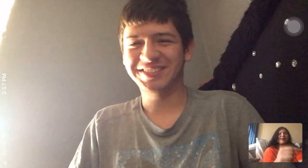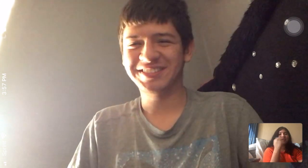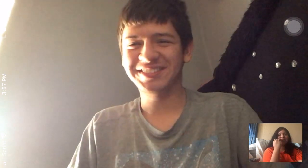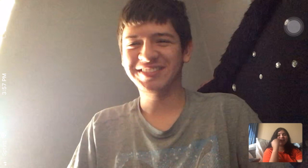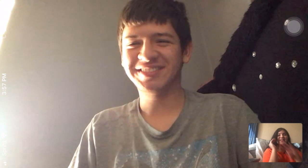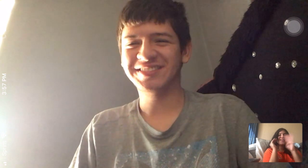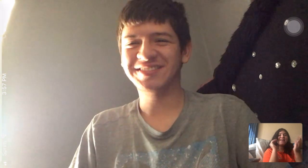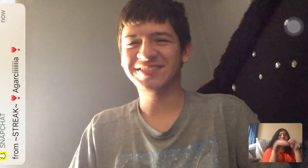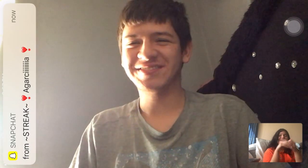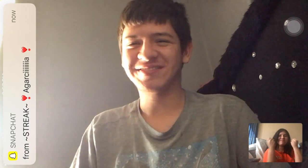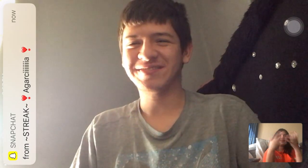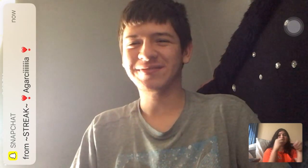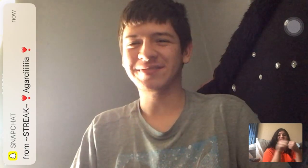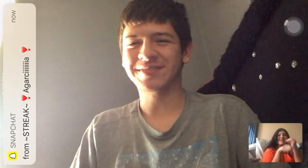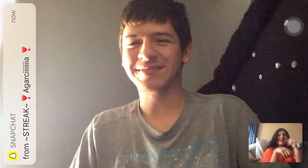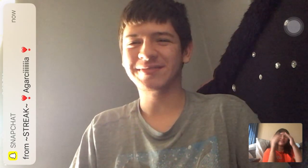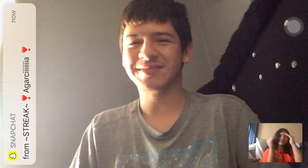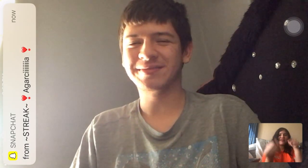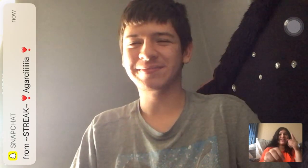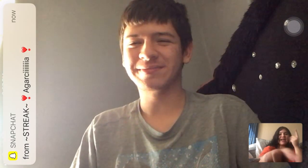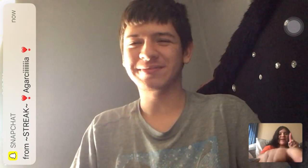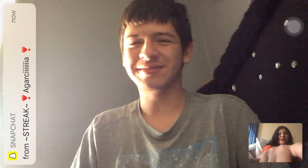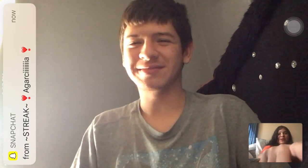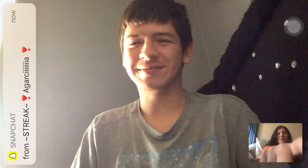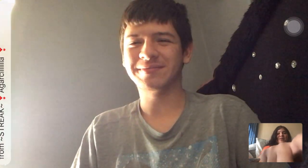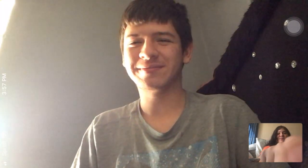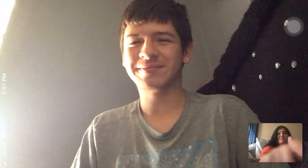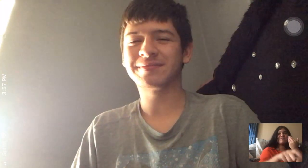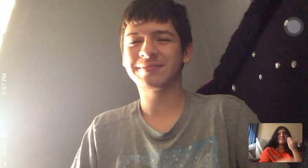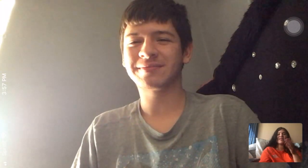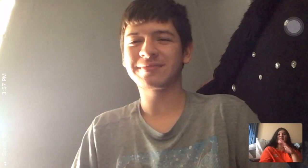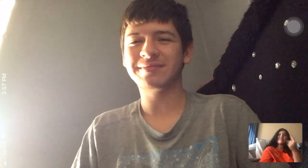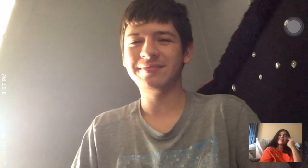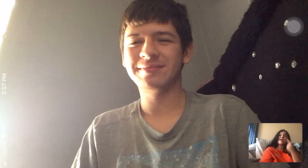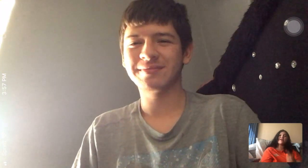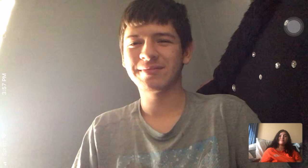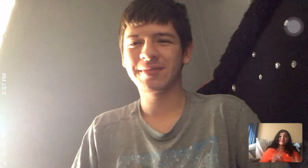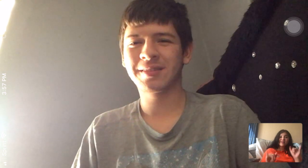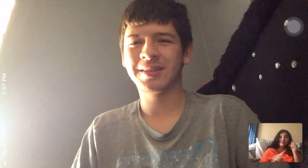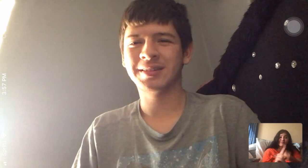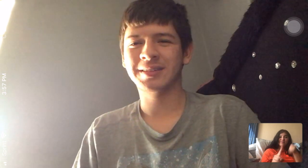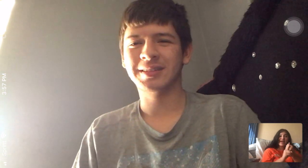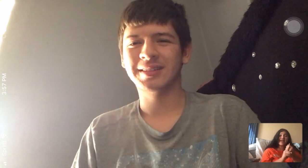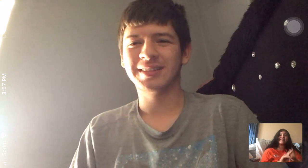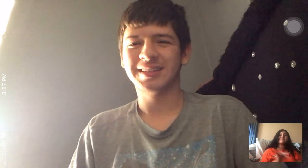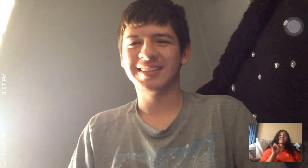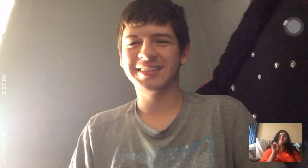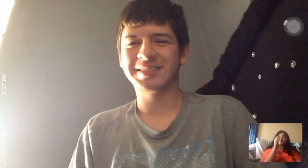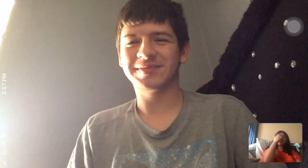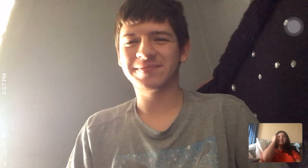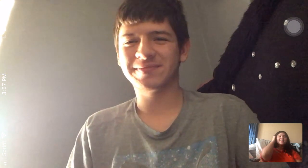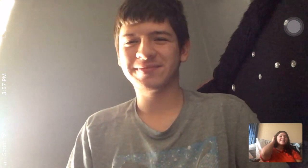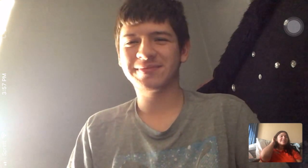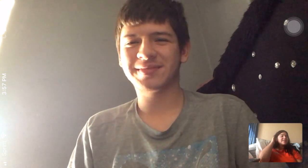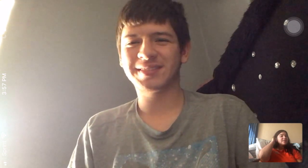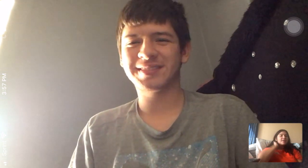ANASTASIA I, never in a million year, will think it will happen but it did.